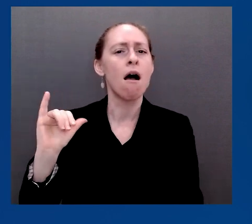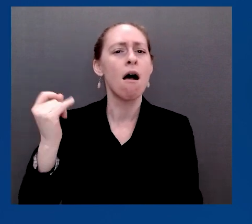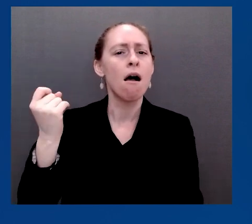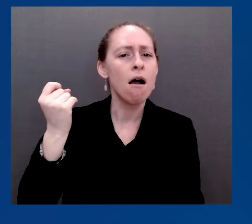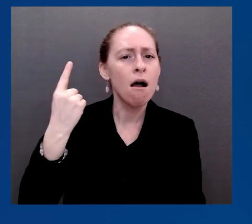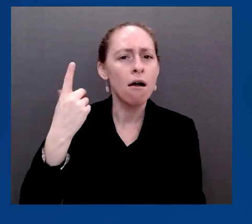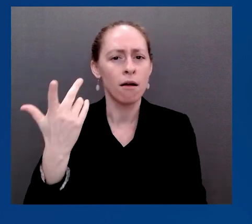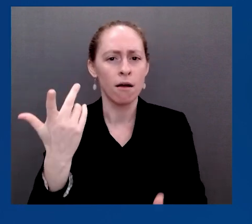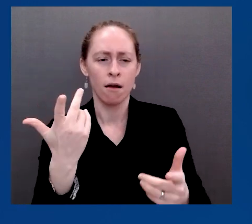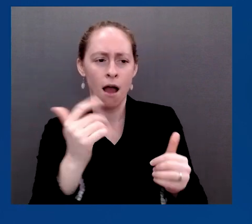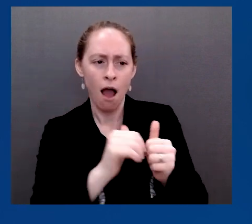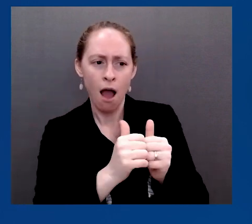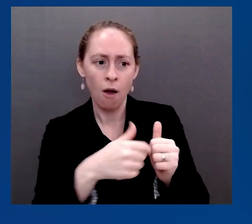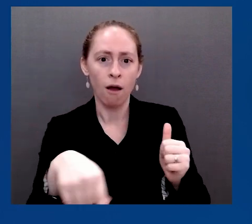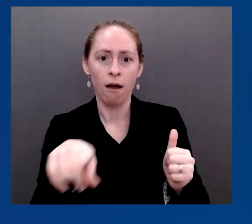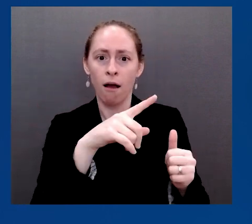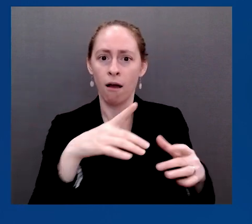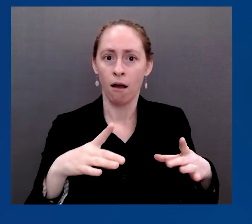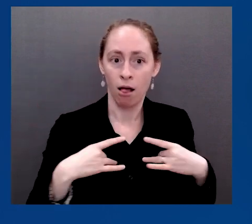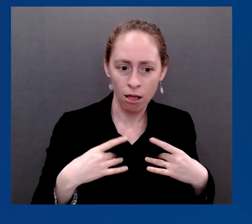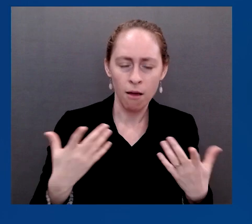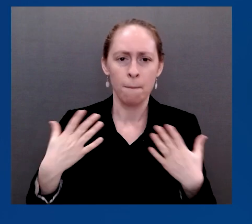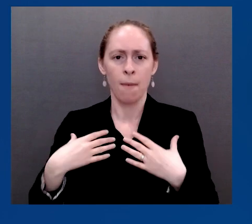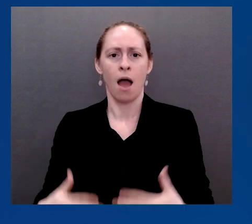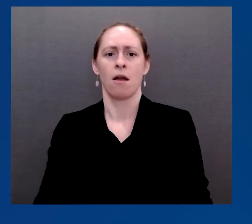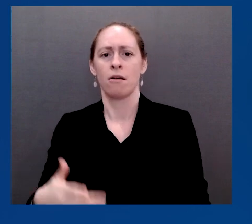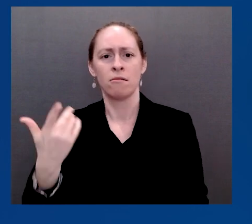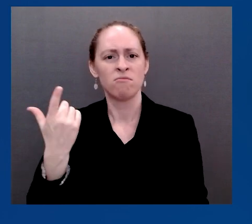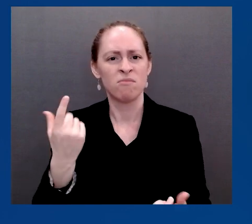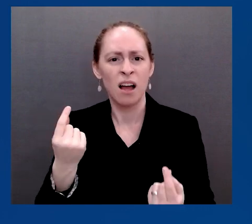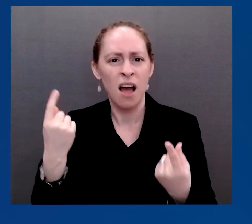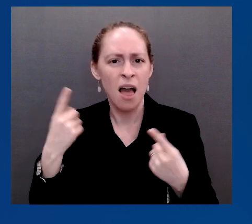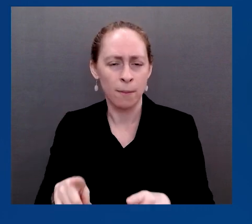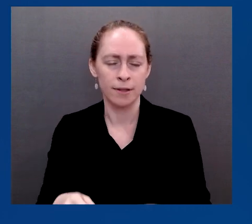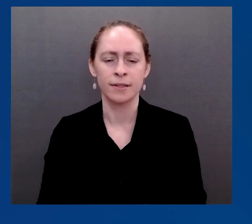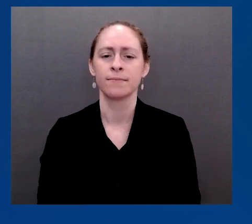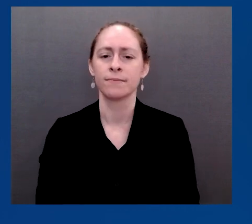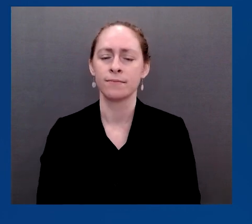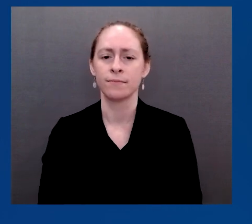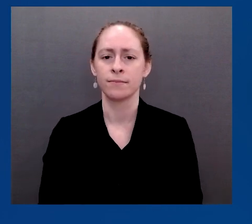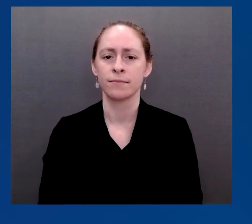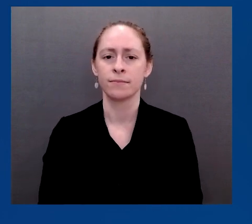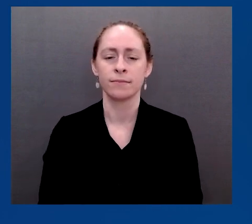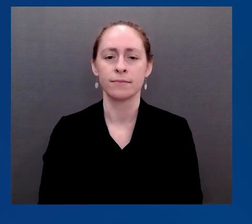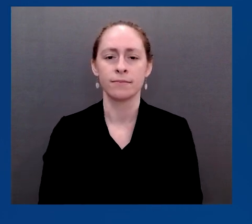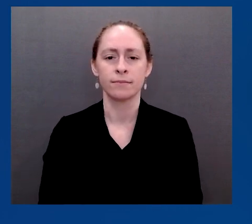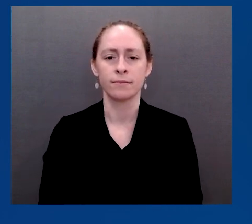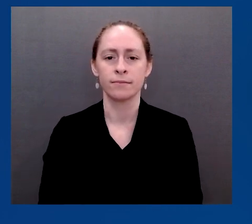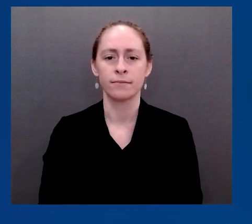and how disease presents in the community, our genomic surveillance can quickly identify variants